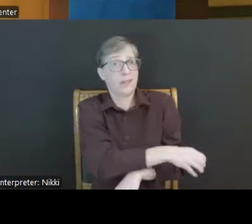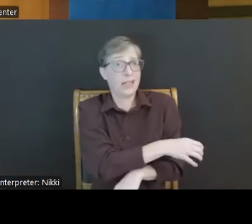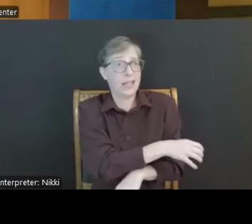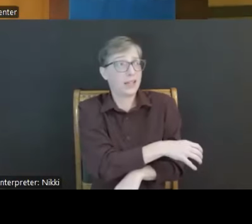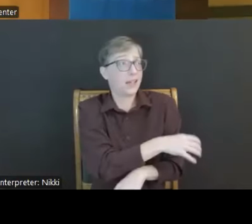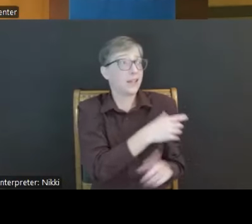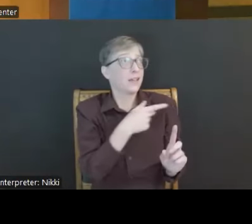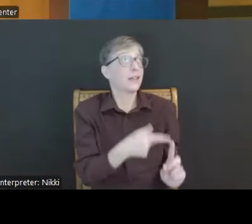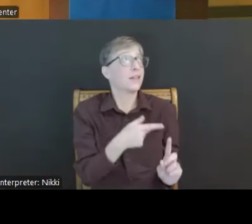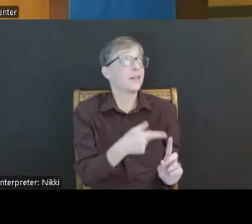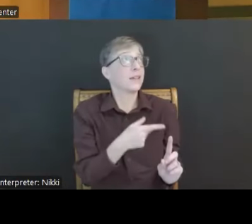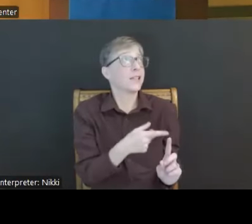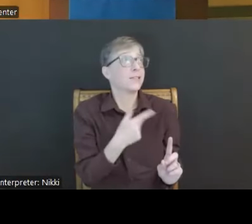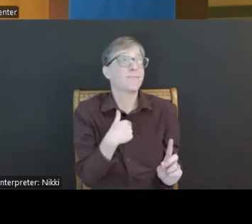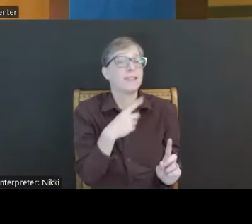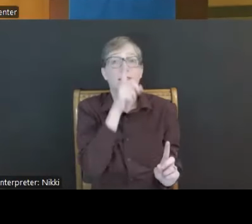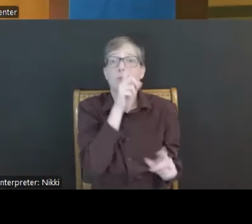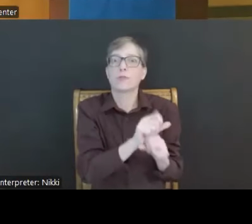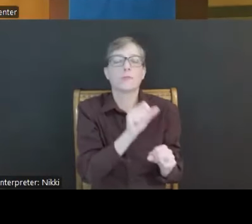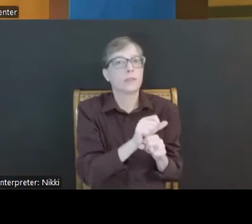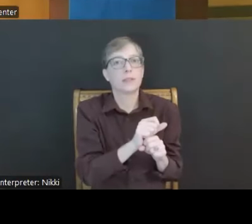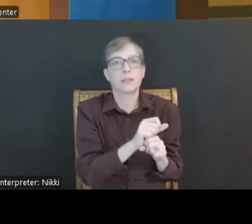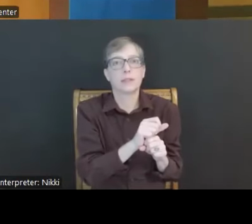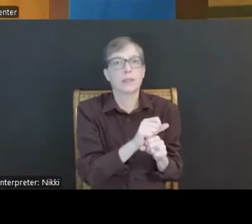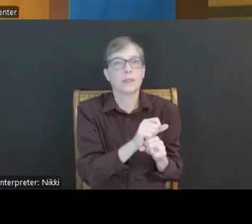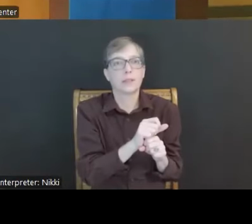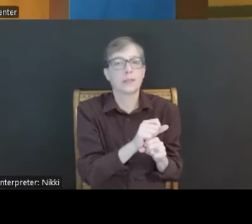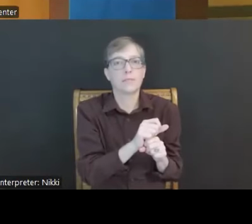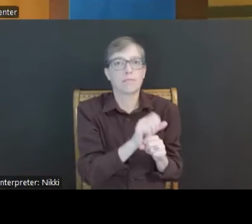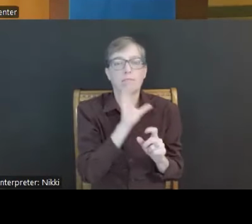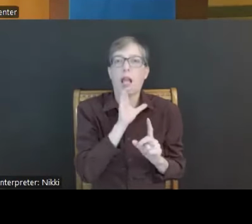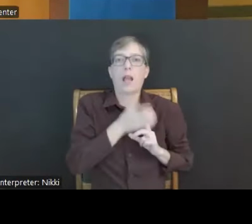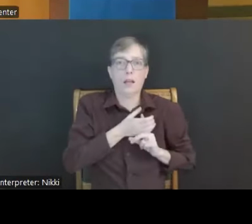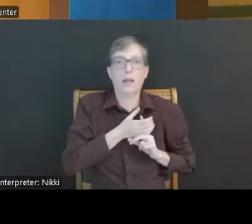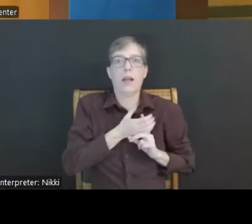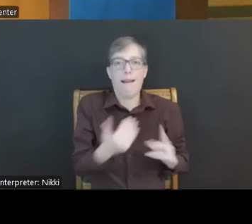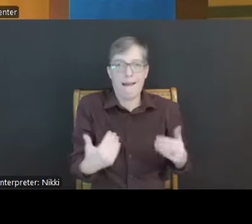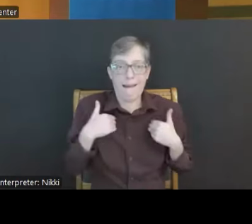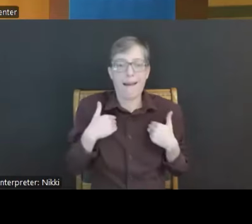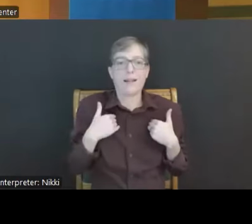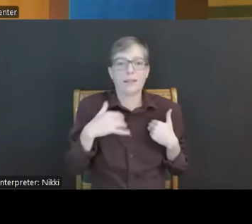the system of care principles and values where I believe that there are uh family driven youth